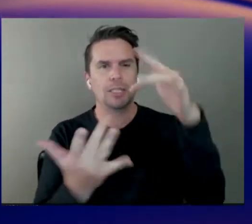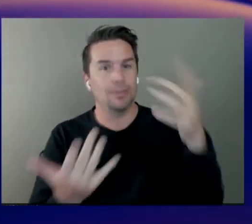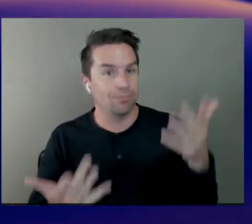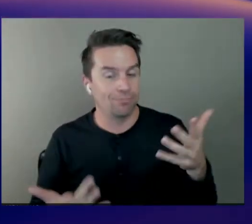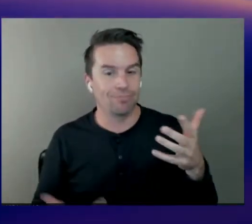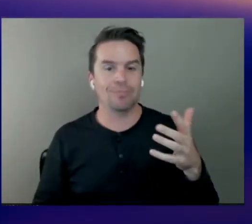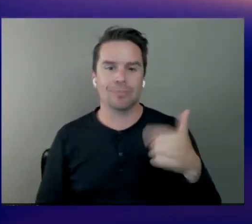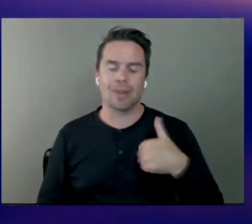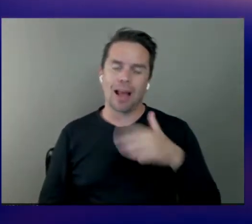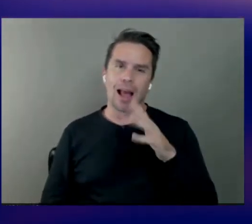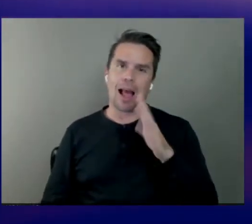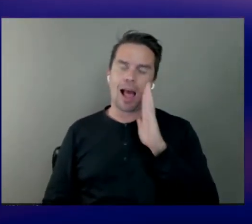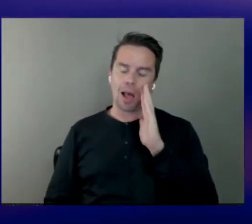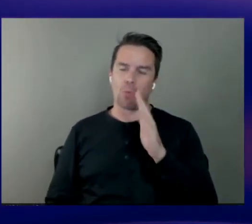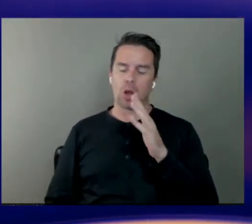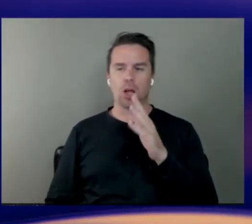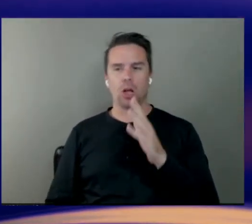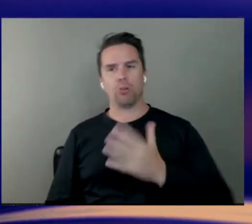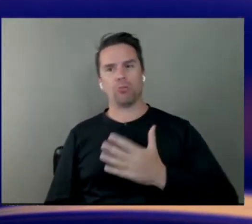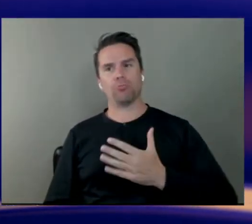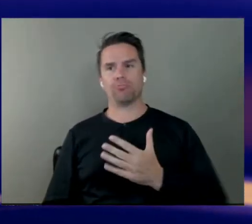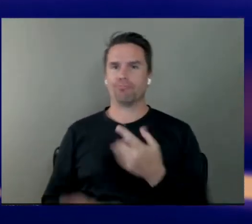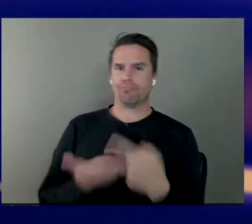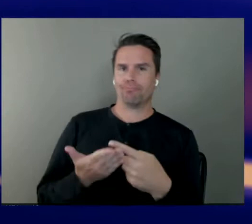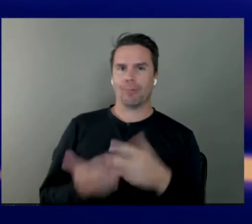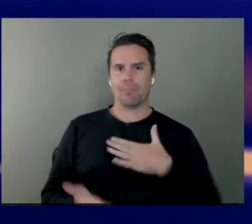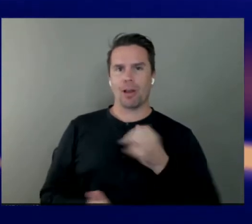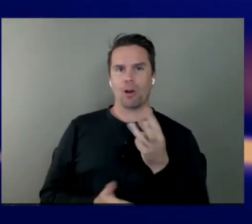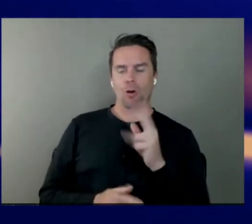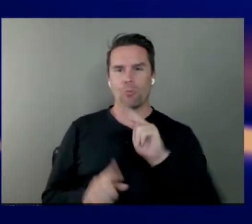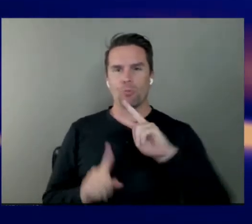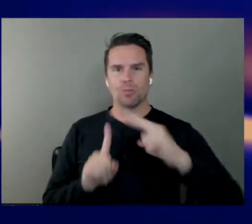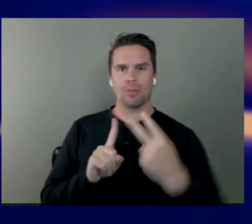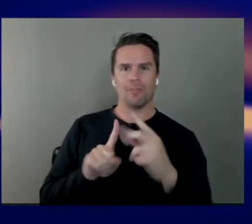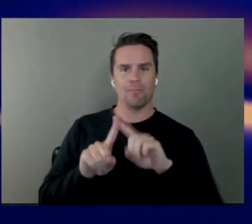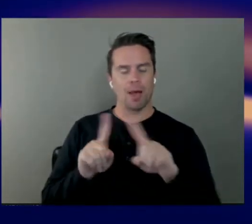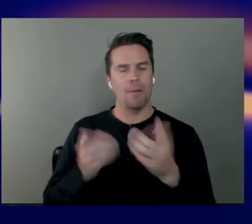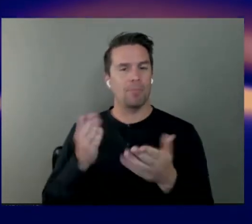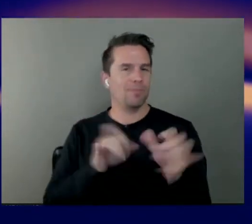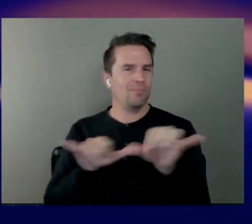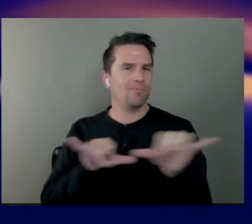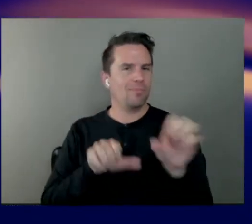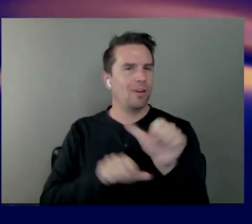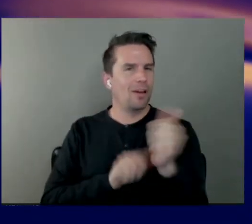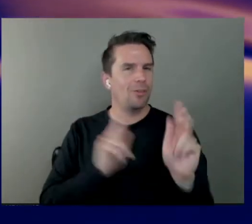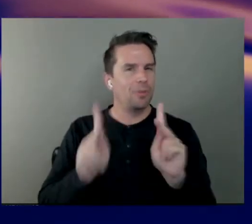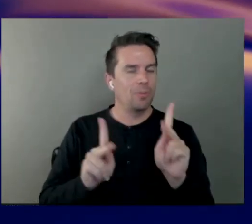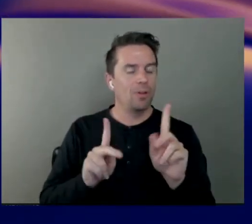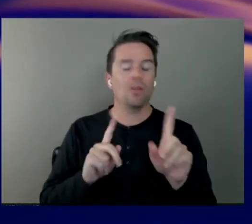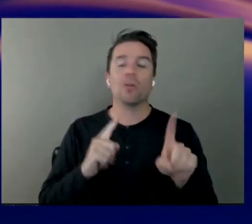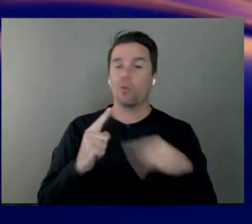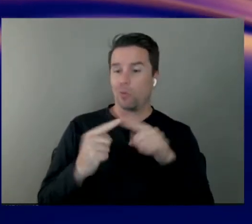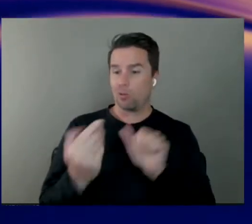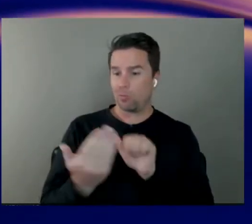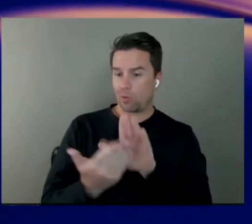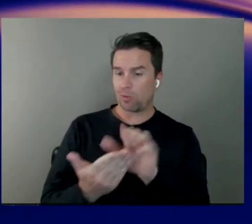but I think I speak for a lot of people when I say that, when you approach AWS and you wanna learn something new,